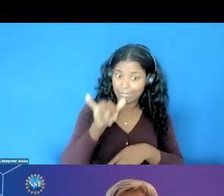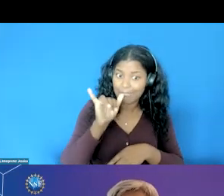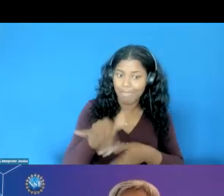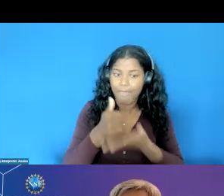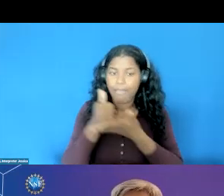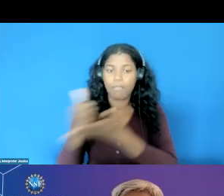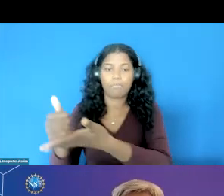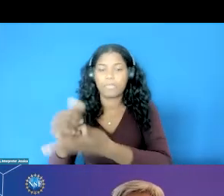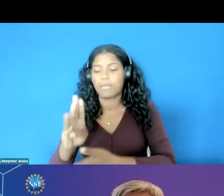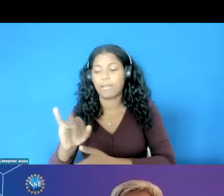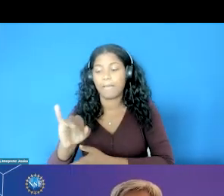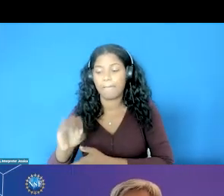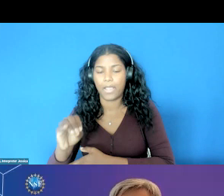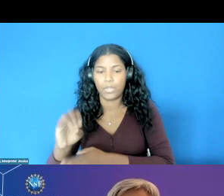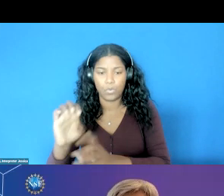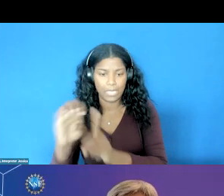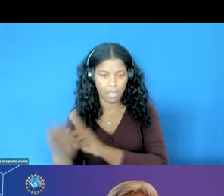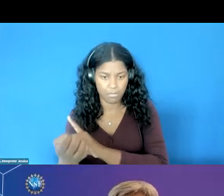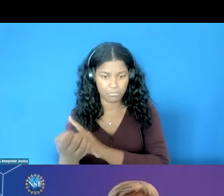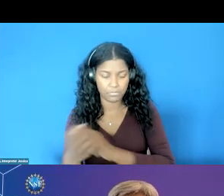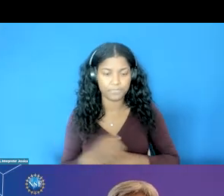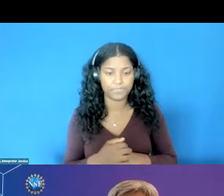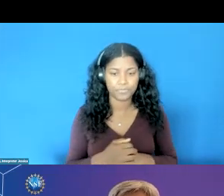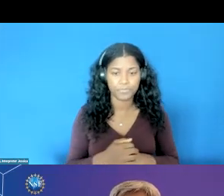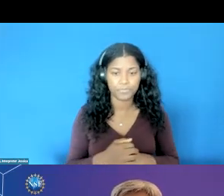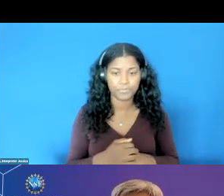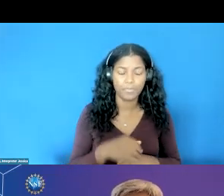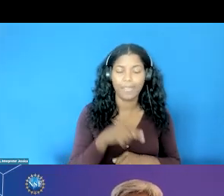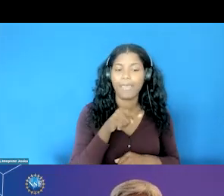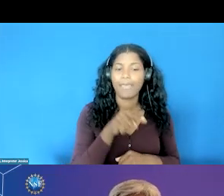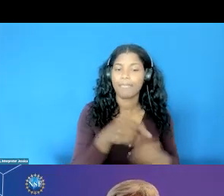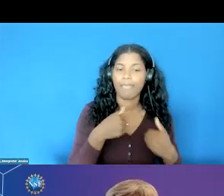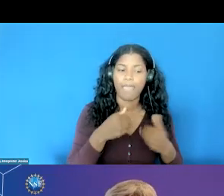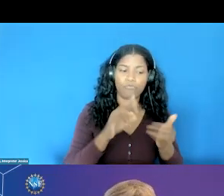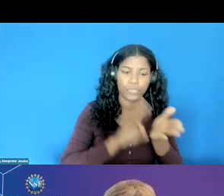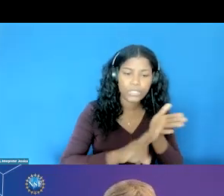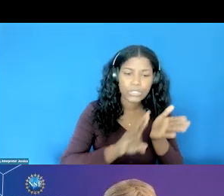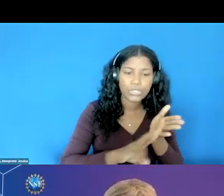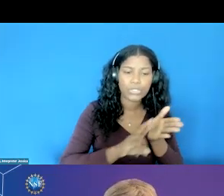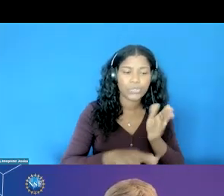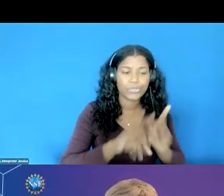And so the BIO directorate supports use inspired research that can lead to innovations in biotechnology.